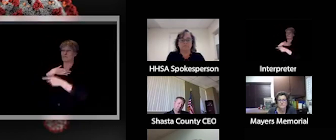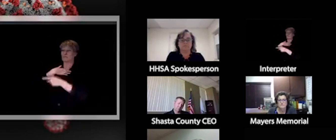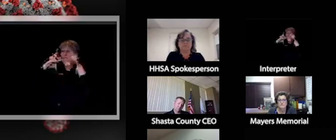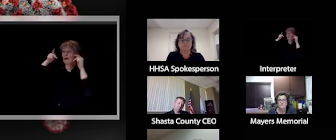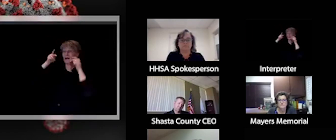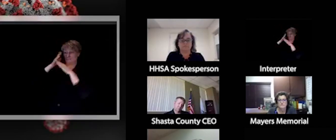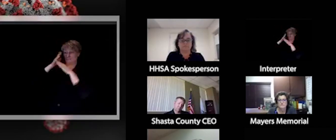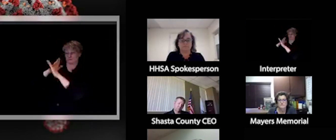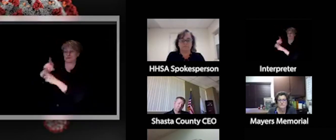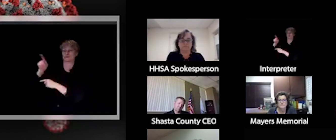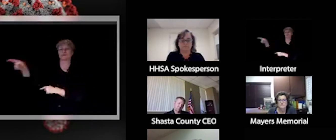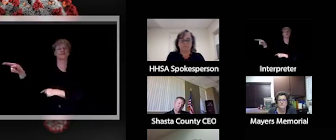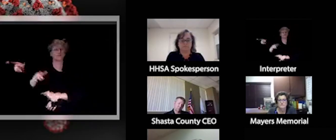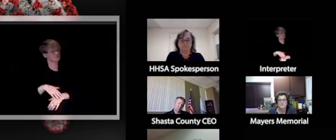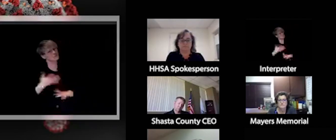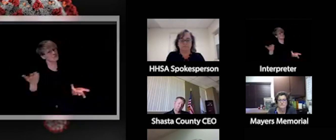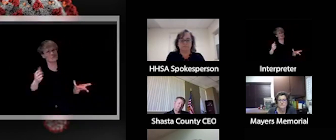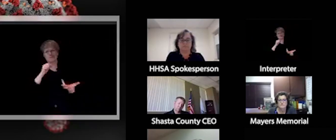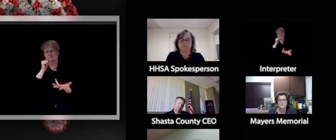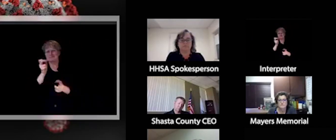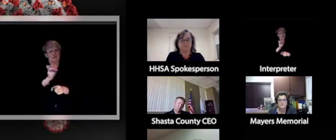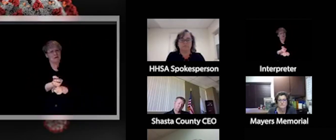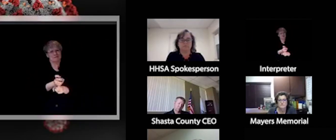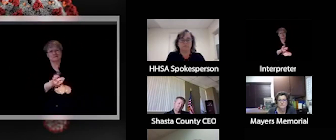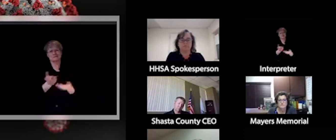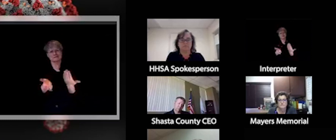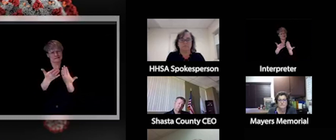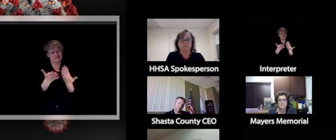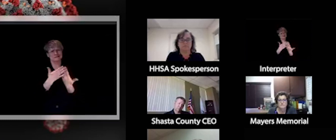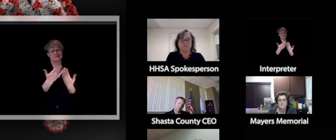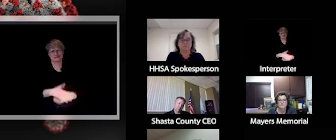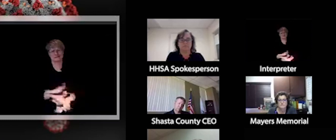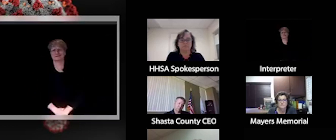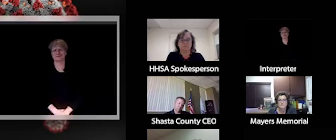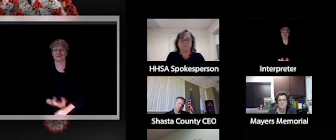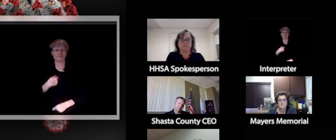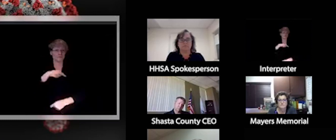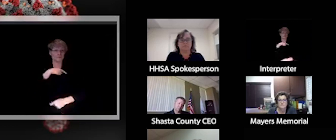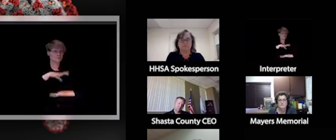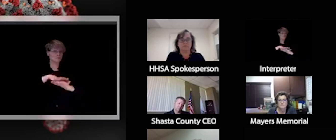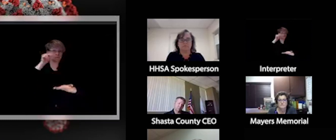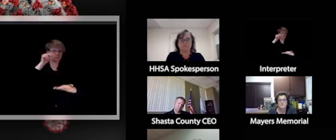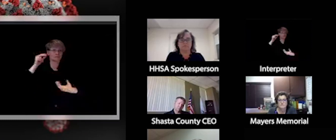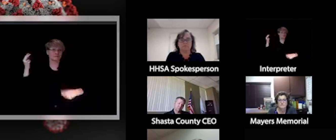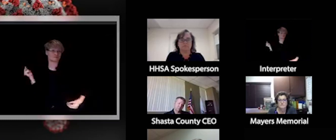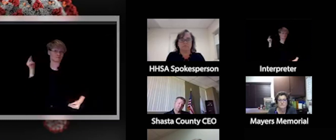big a deal. We’ve learned to wear seatbelts. We’ve learned to not smoke around other